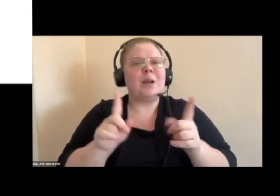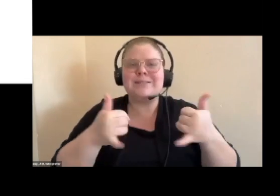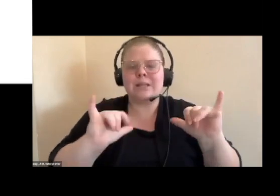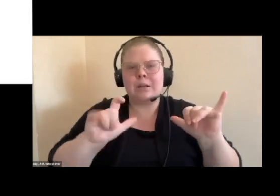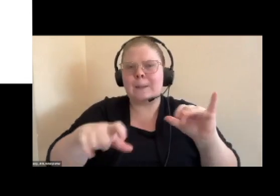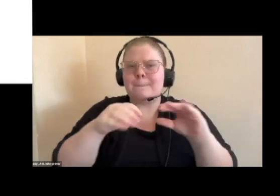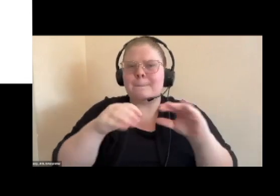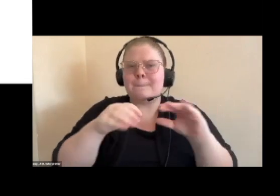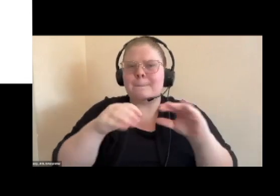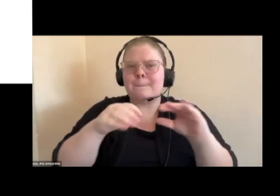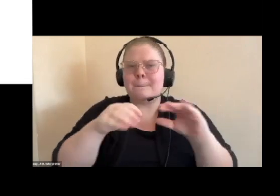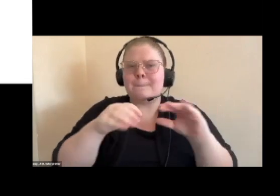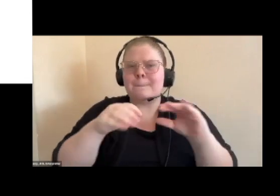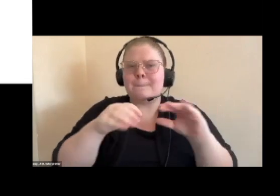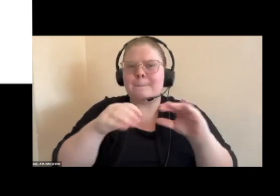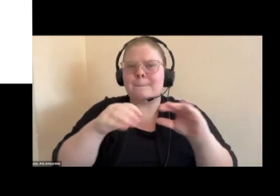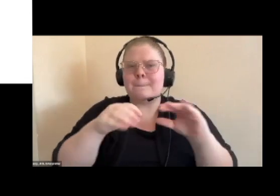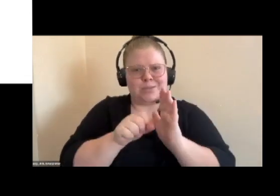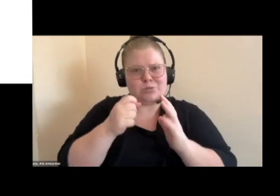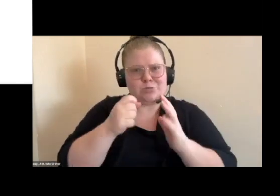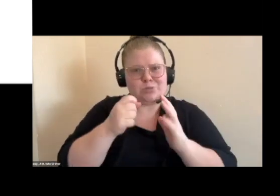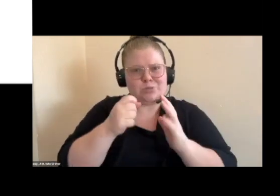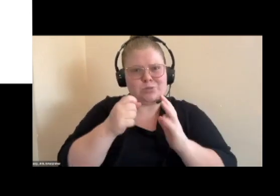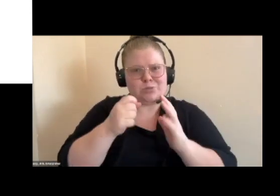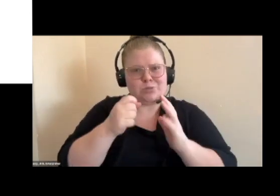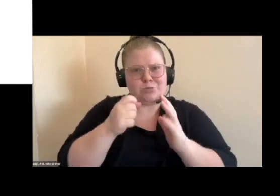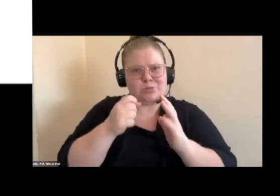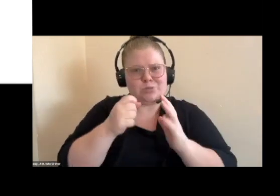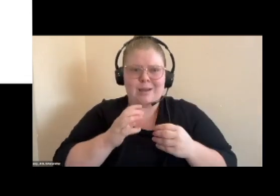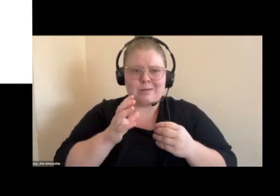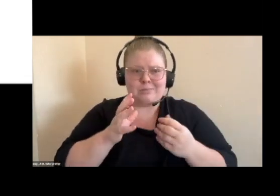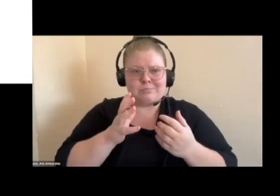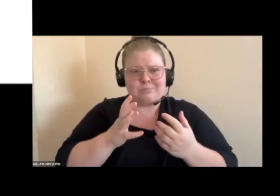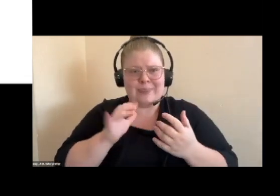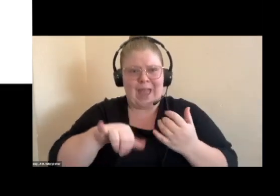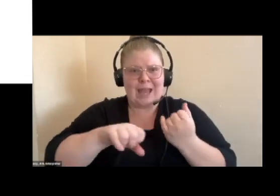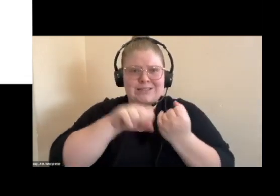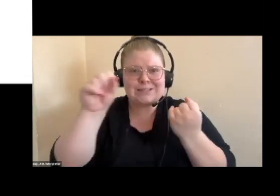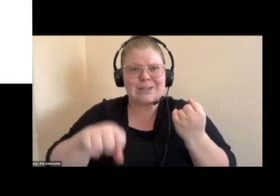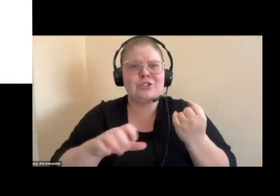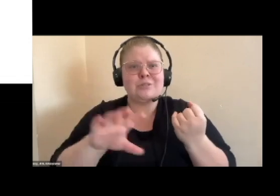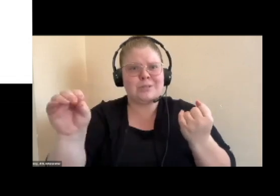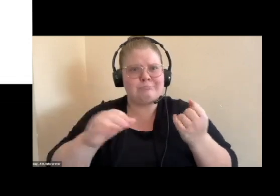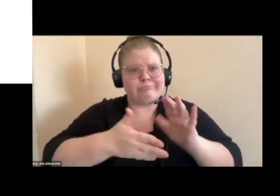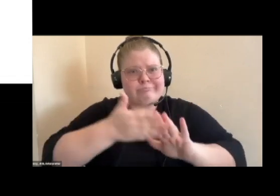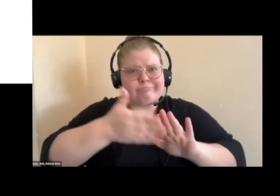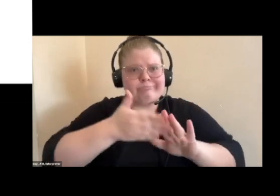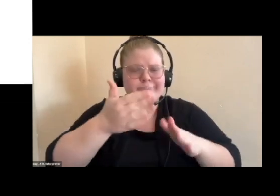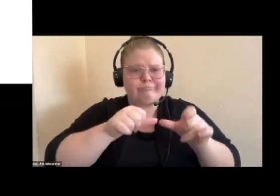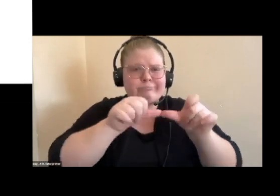that extension and probably some research on that and why some states haven't,